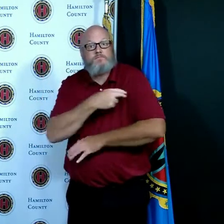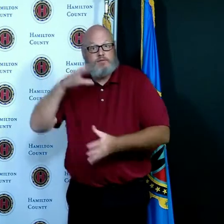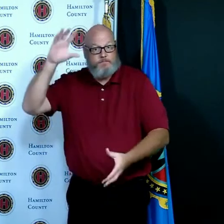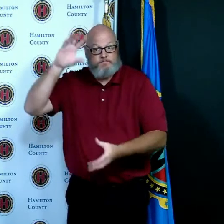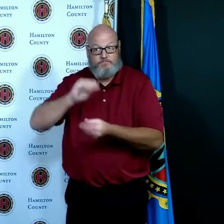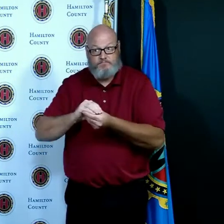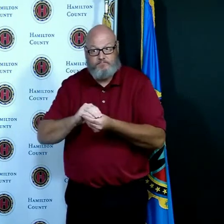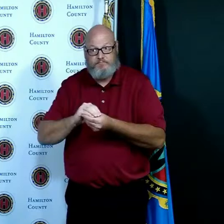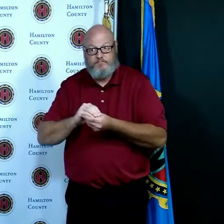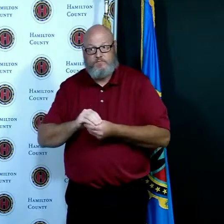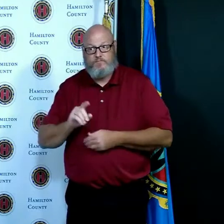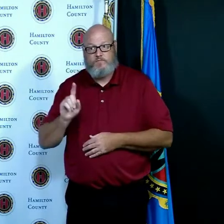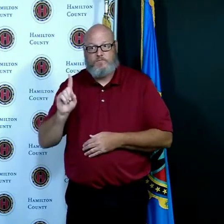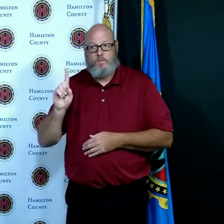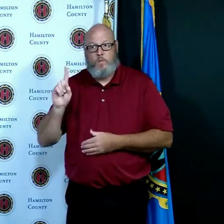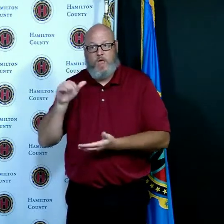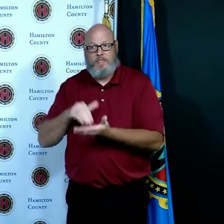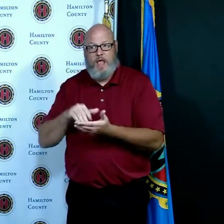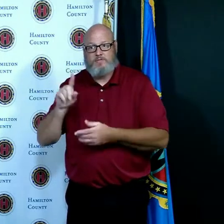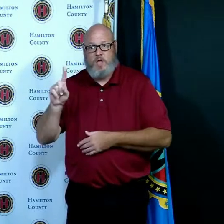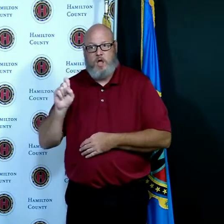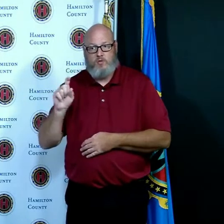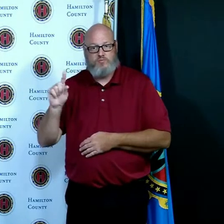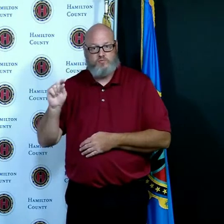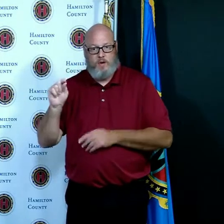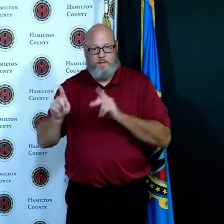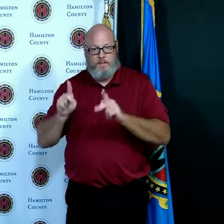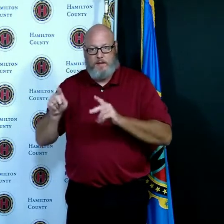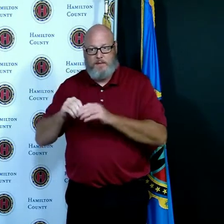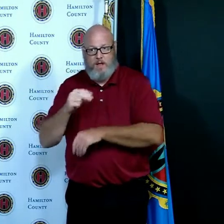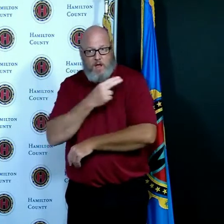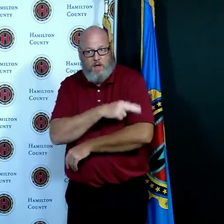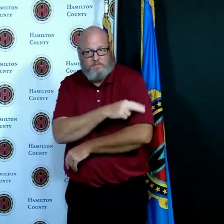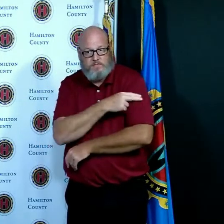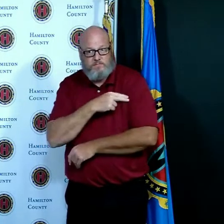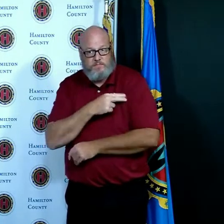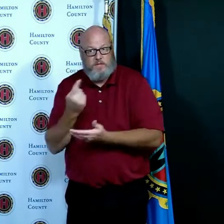the change from last week is 28. and the number of deaths in Hamilton